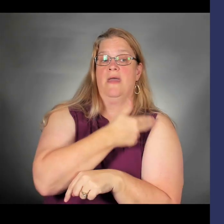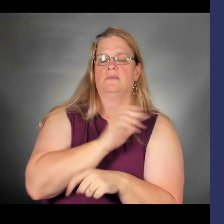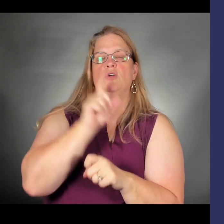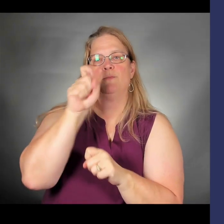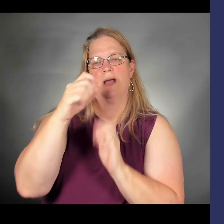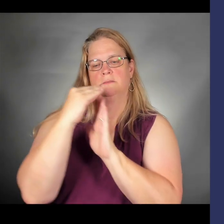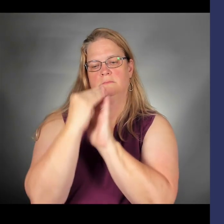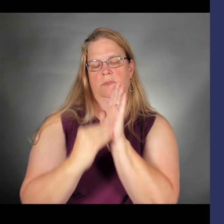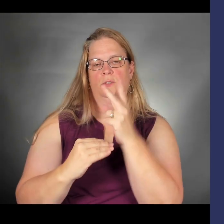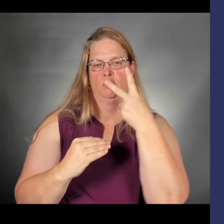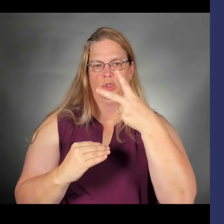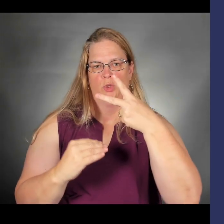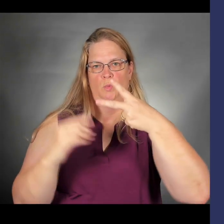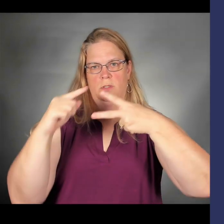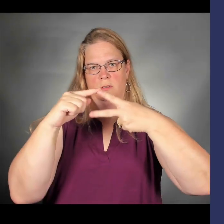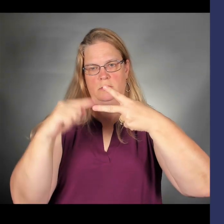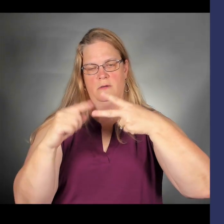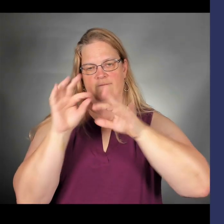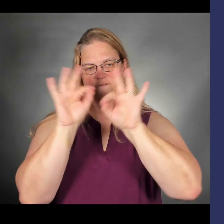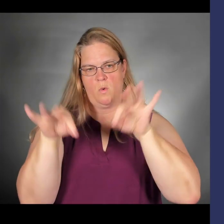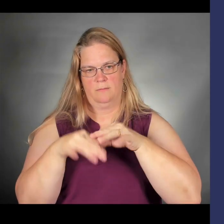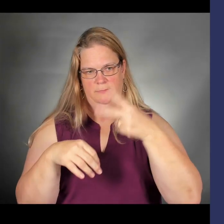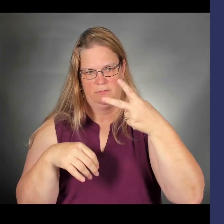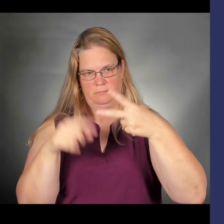While they are in the Health Center you'll need to complete two forms.